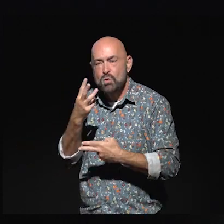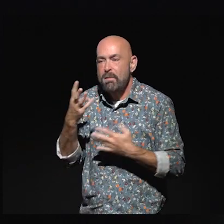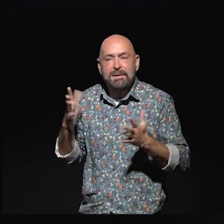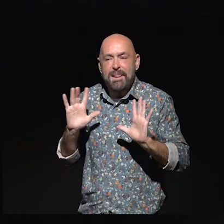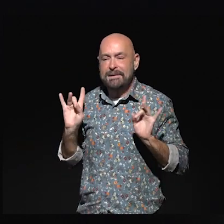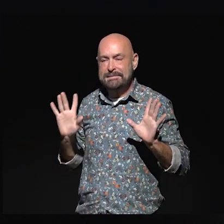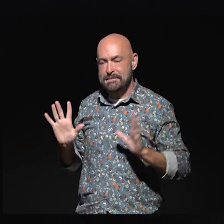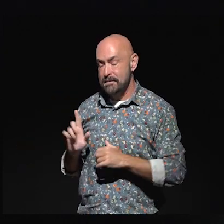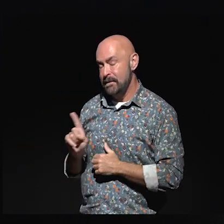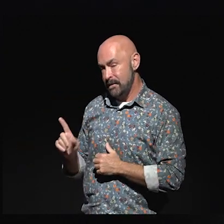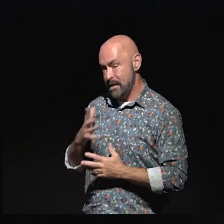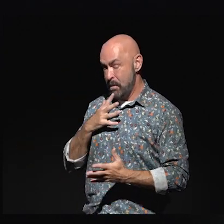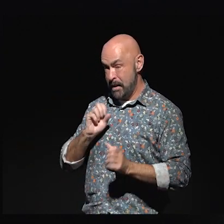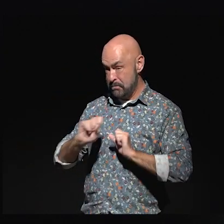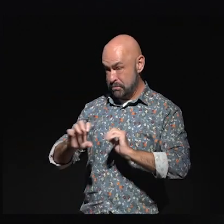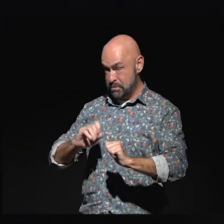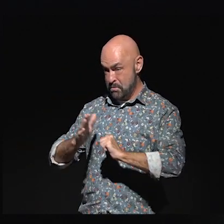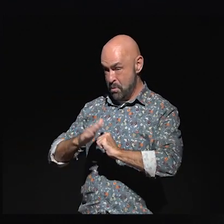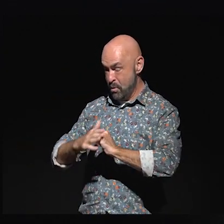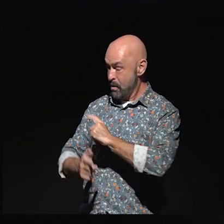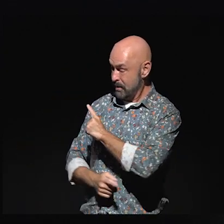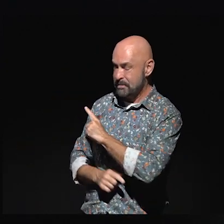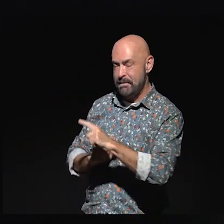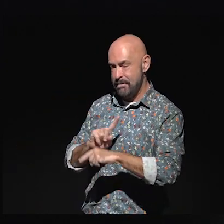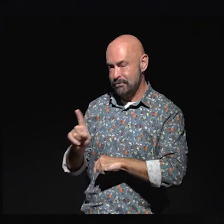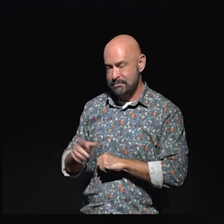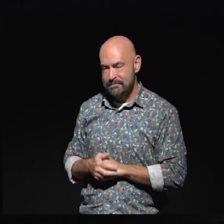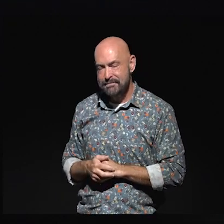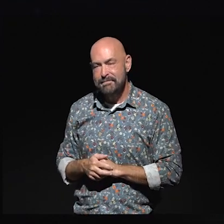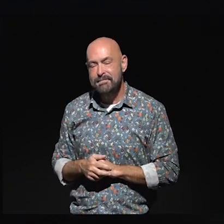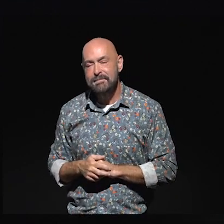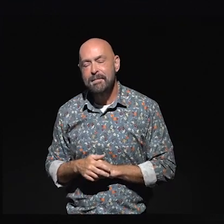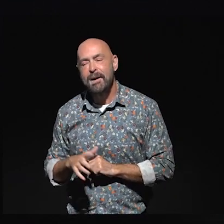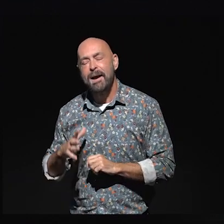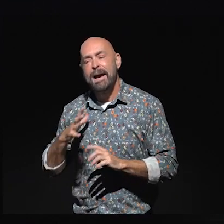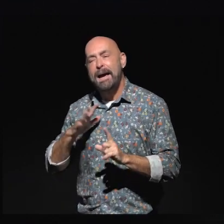And we will come back to that in a bit. Let me give you a bit of background